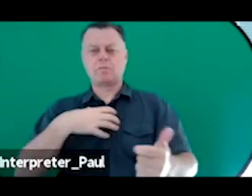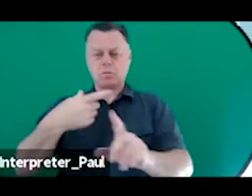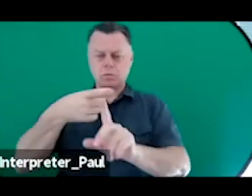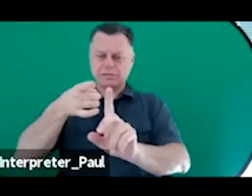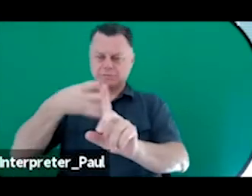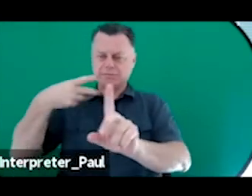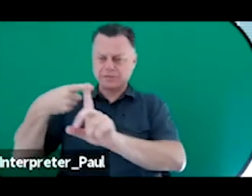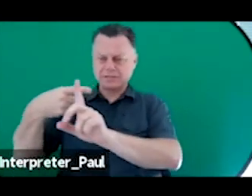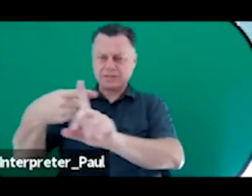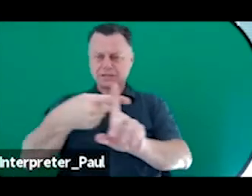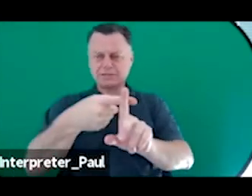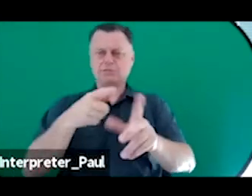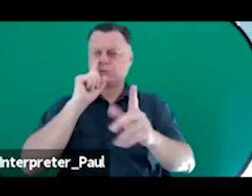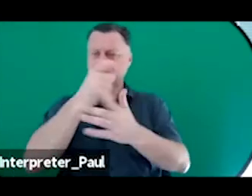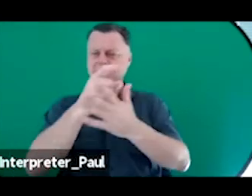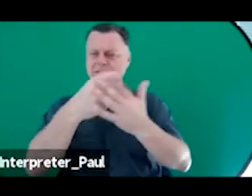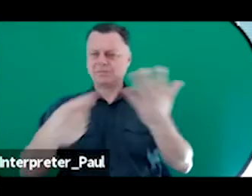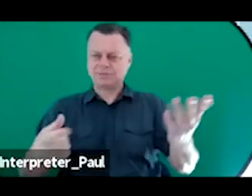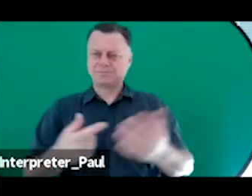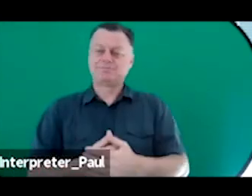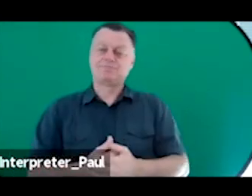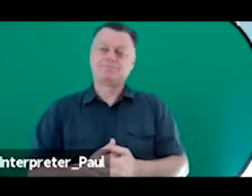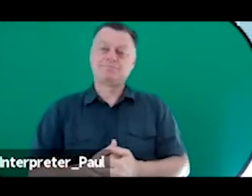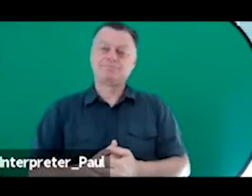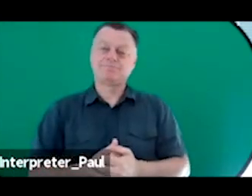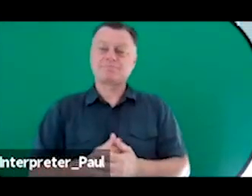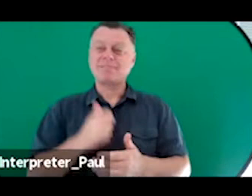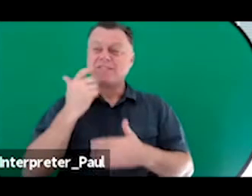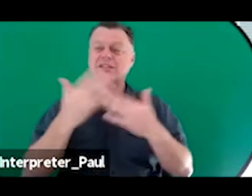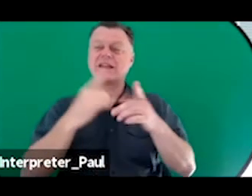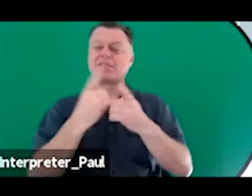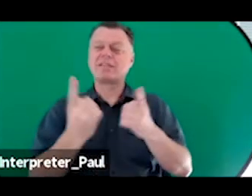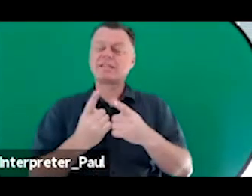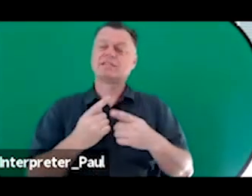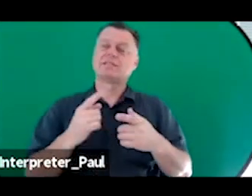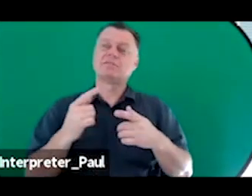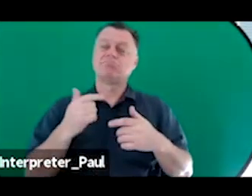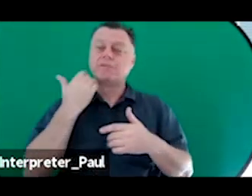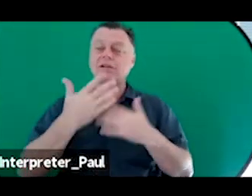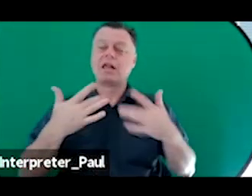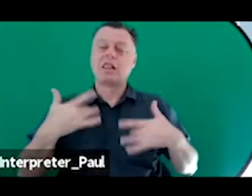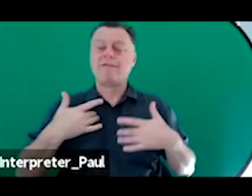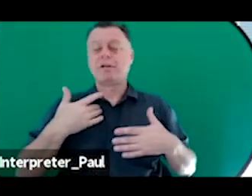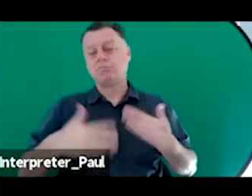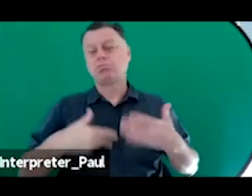more specific. How do we take some of the routine things that are part of our jobs every day